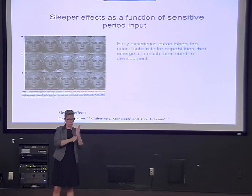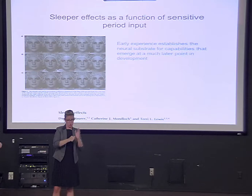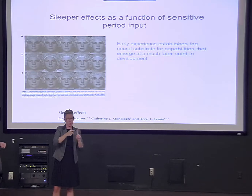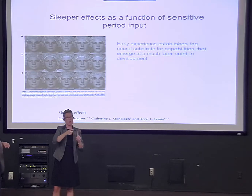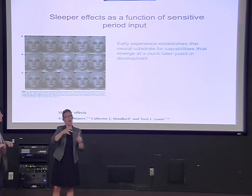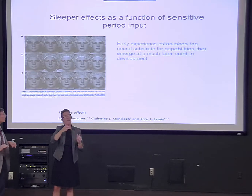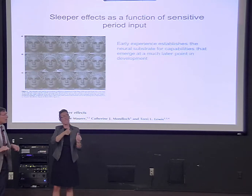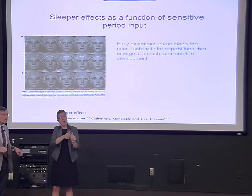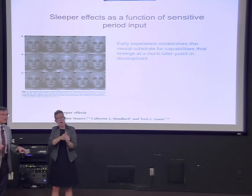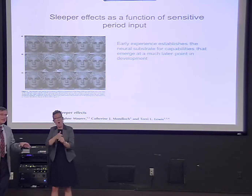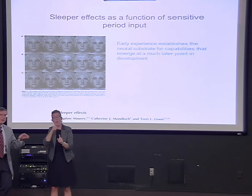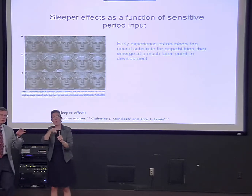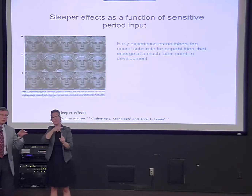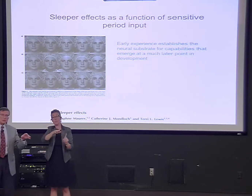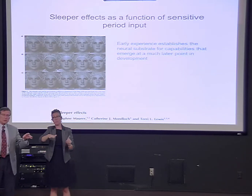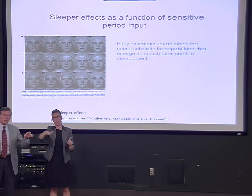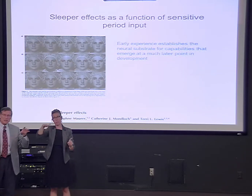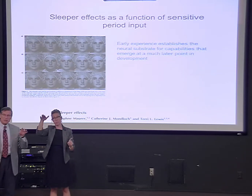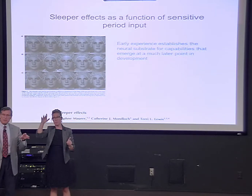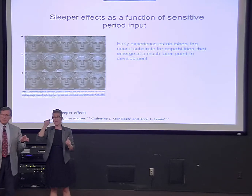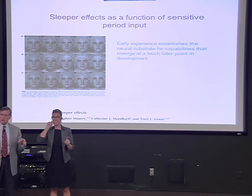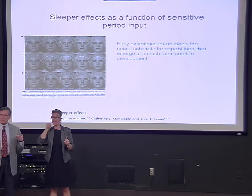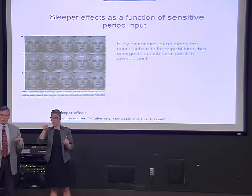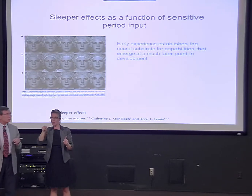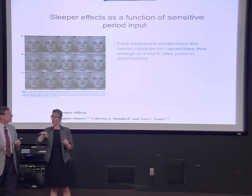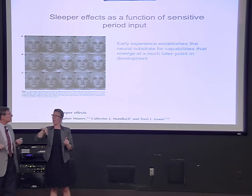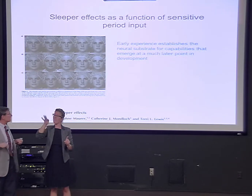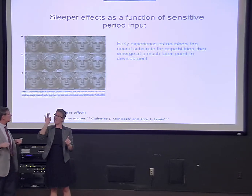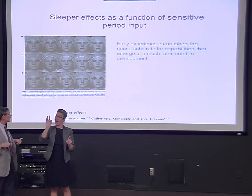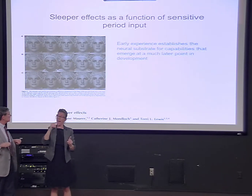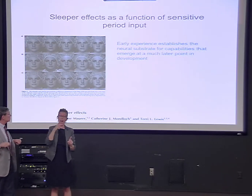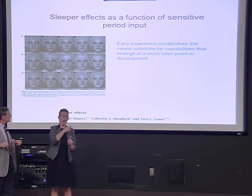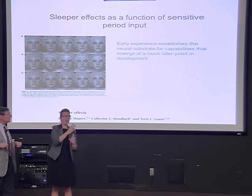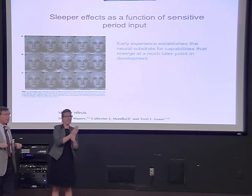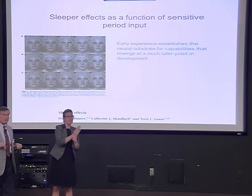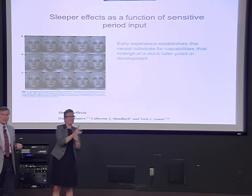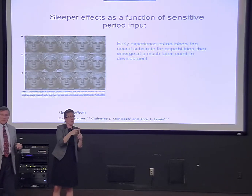what she found is that the early experience or the early deprivation that